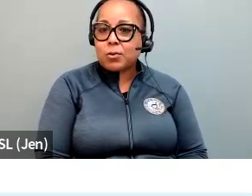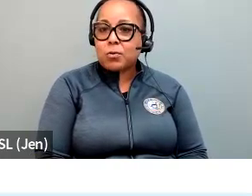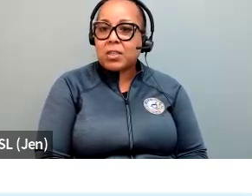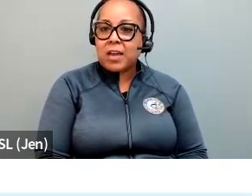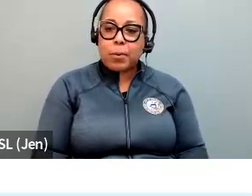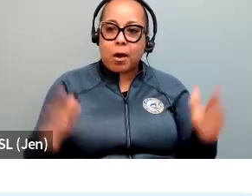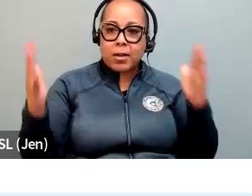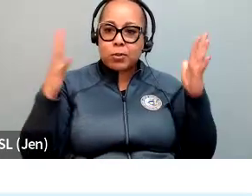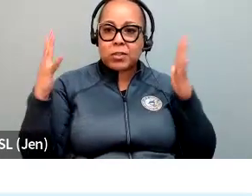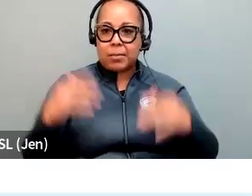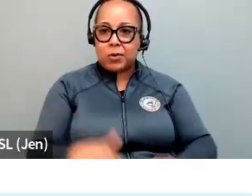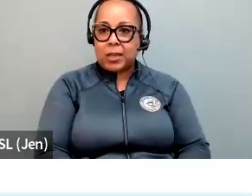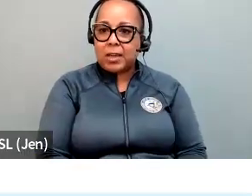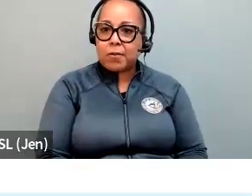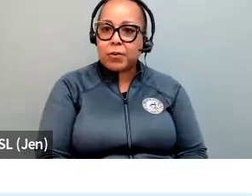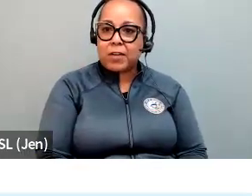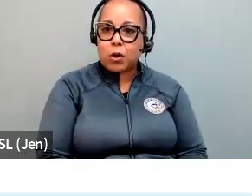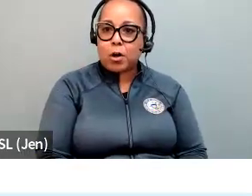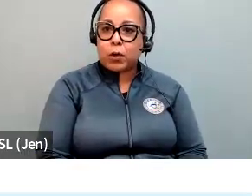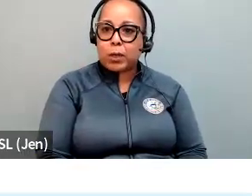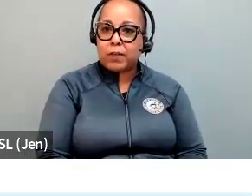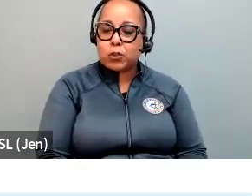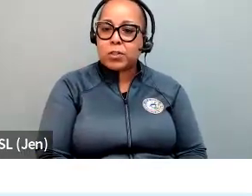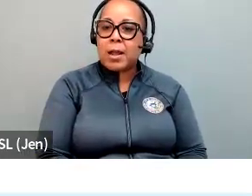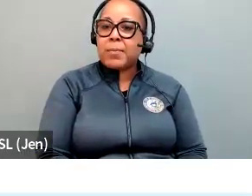you do the Deaf applause, which you see me doing here, for Deaf and hard of hearing individuals